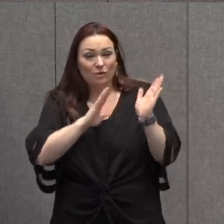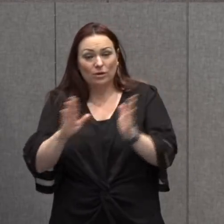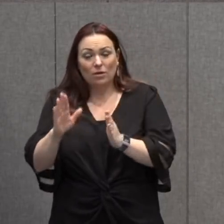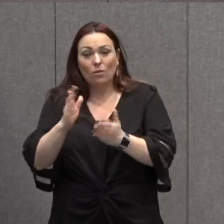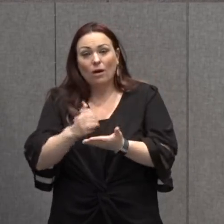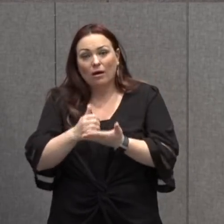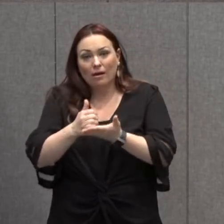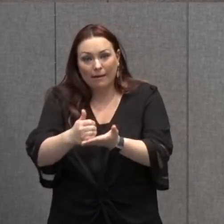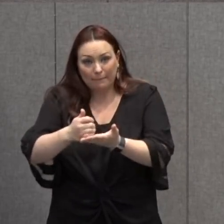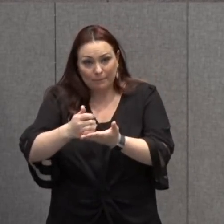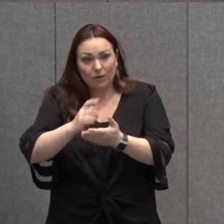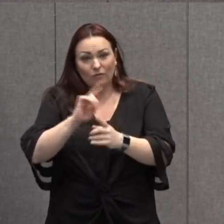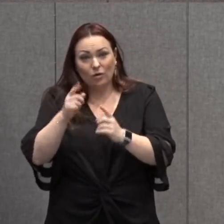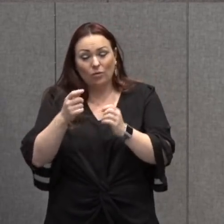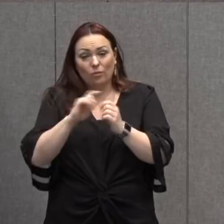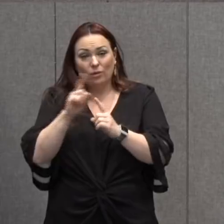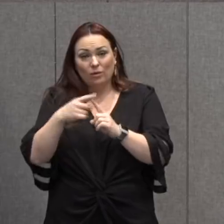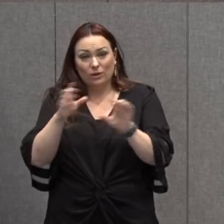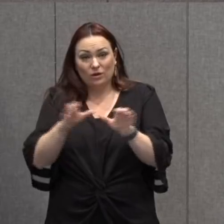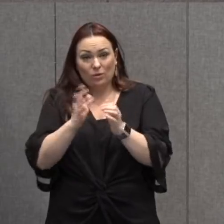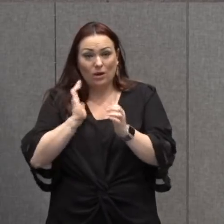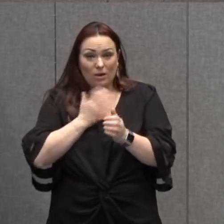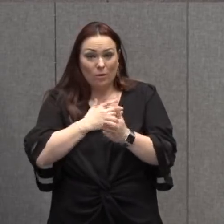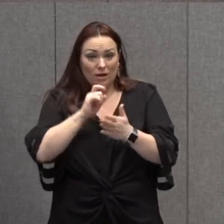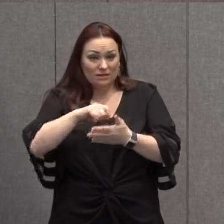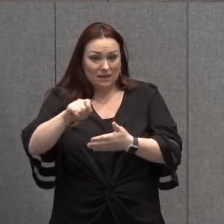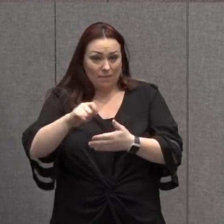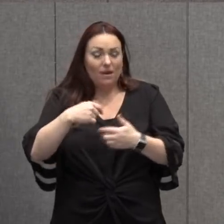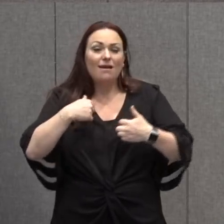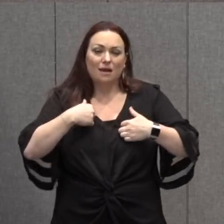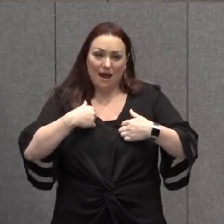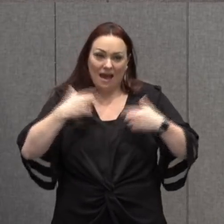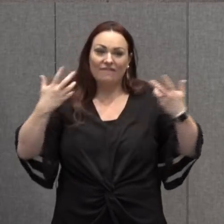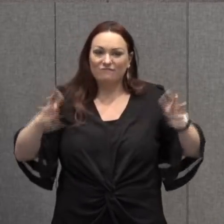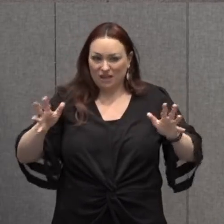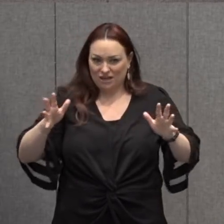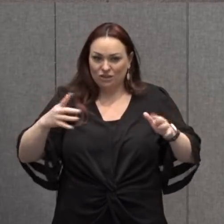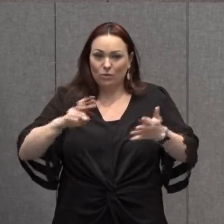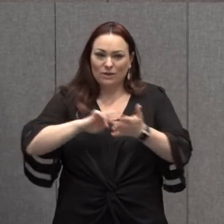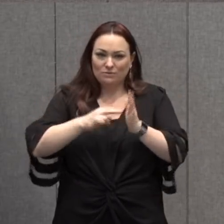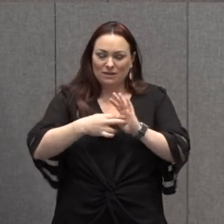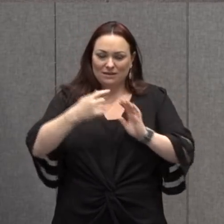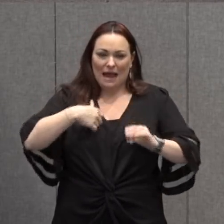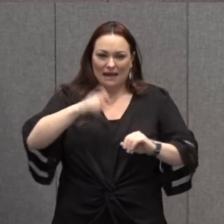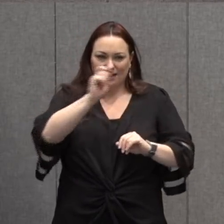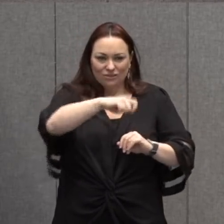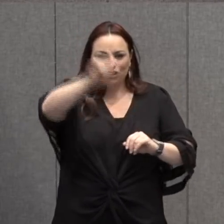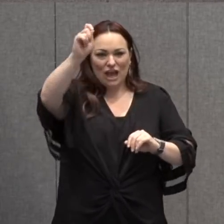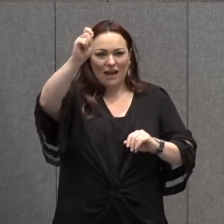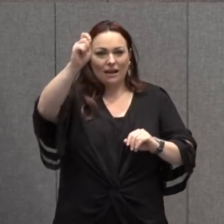And I did on my report, so I'm going to give it a big check mark because that makes me feel good,